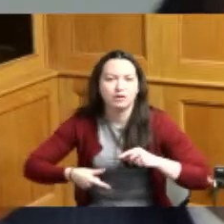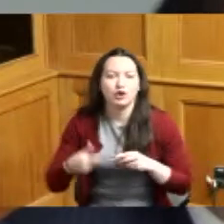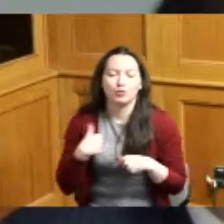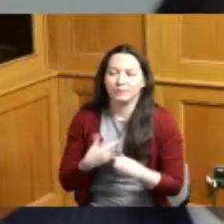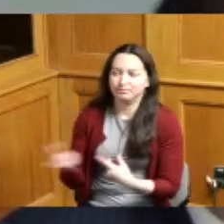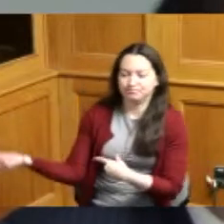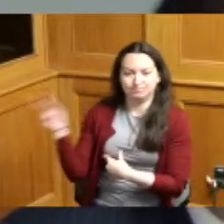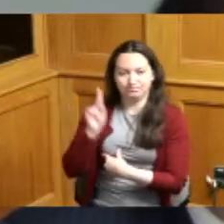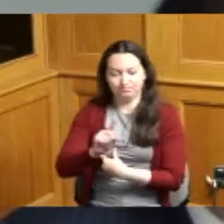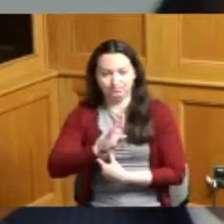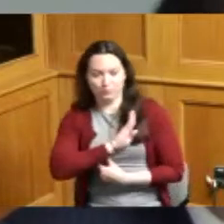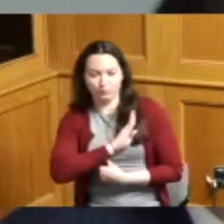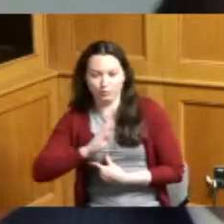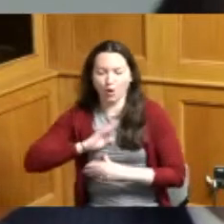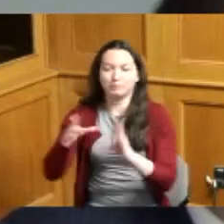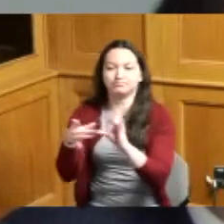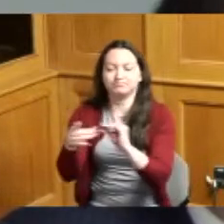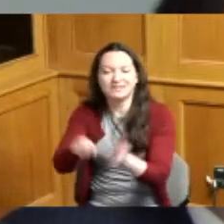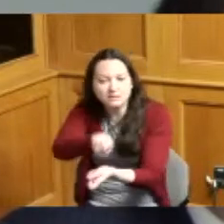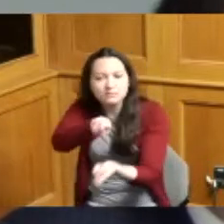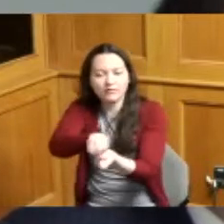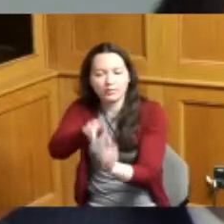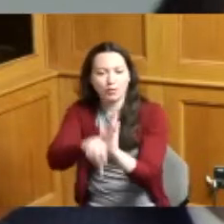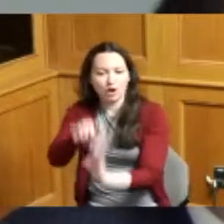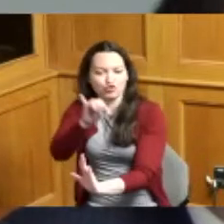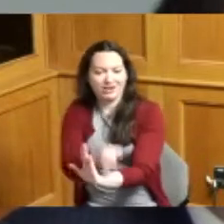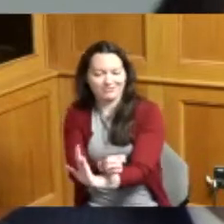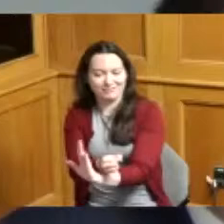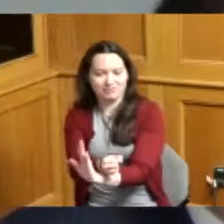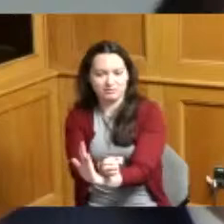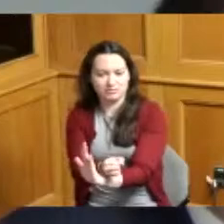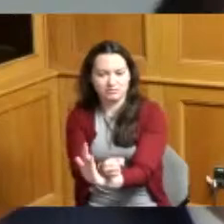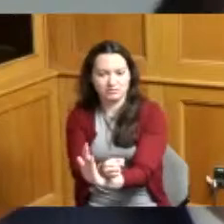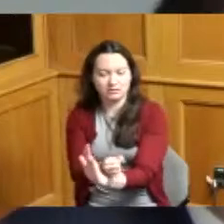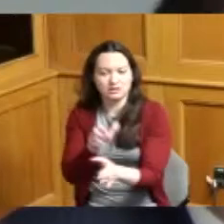and talk to the board about what those projects might be uh that were falling off from FIFA and